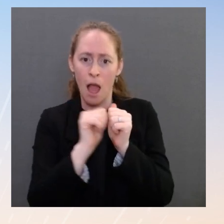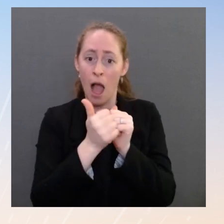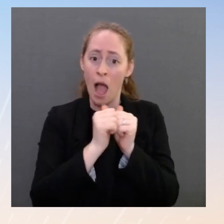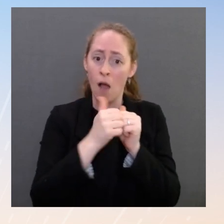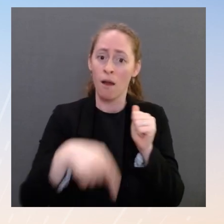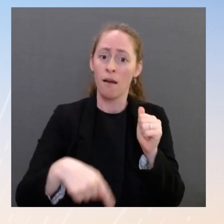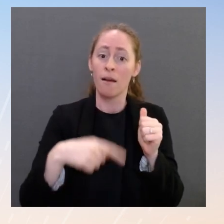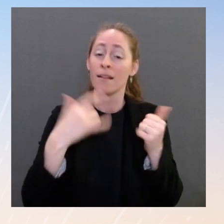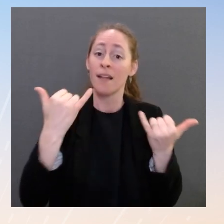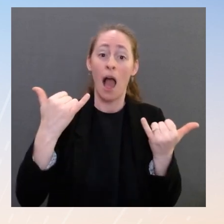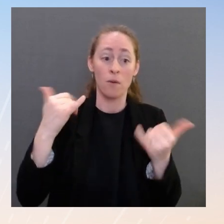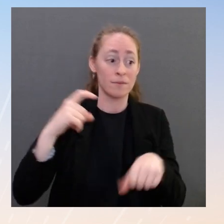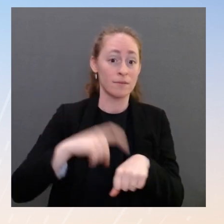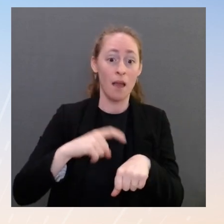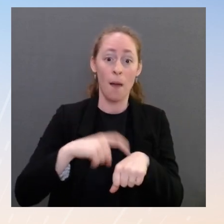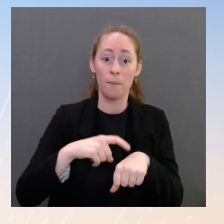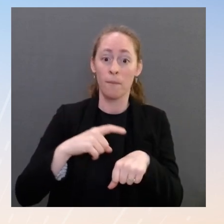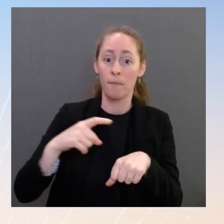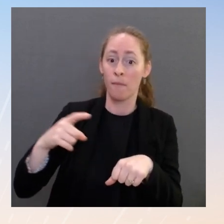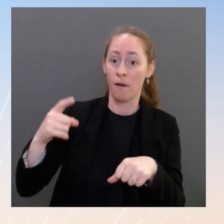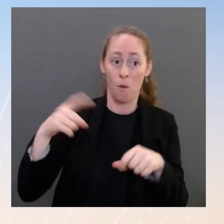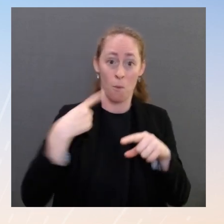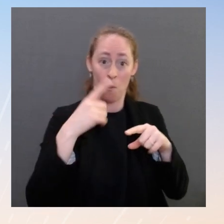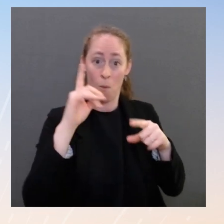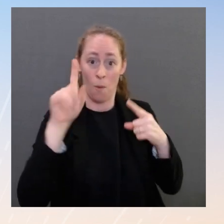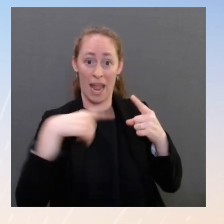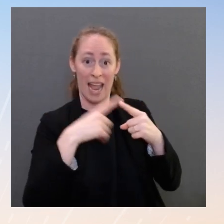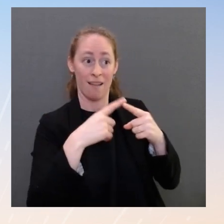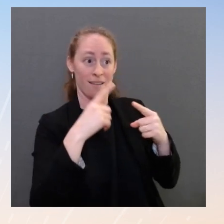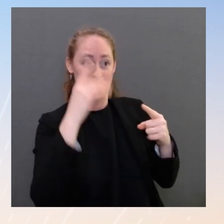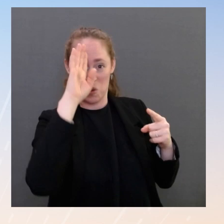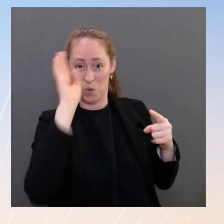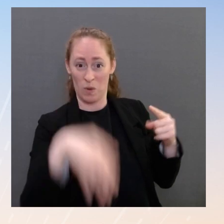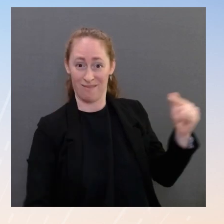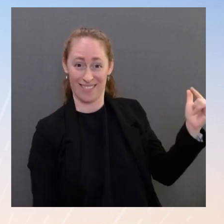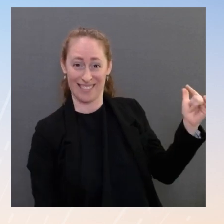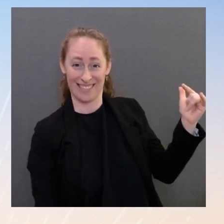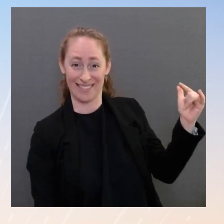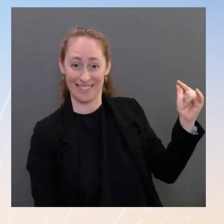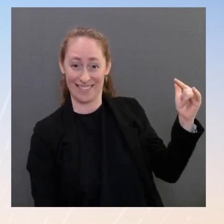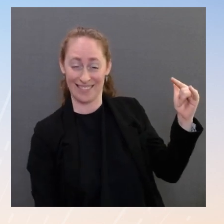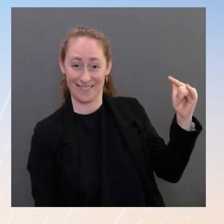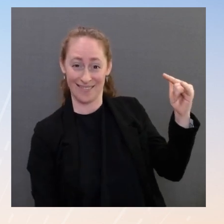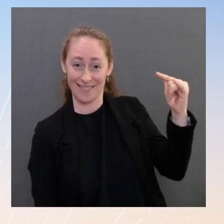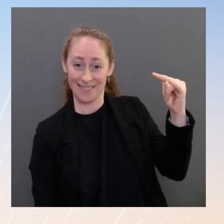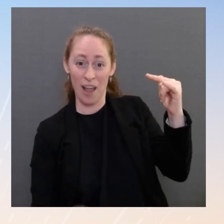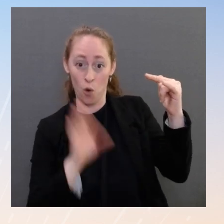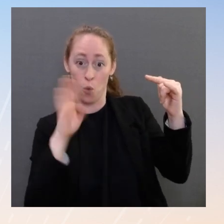when they are being brought to a third country. As we've noted, you know, we are very grateful to Turkey